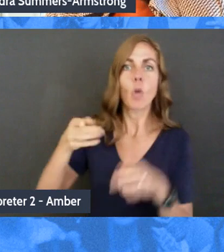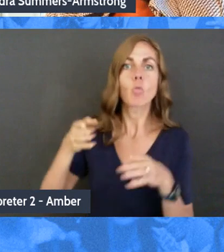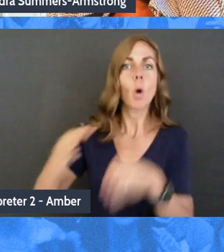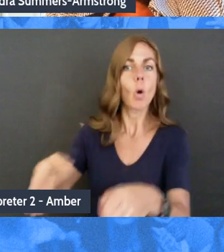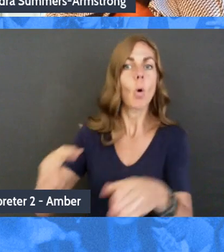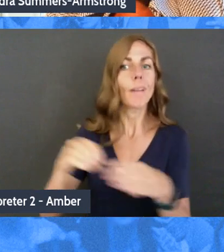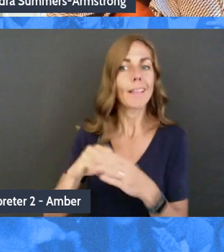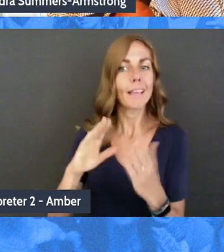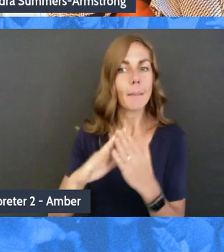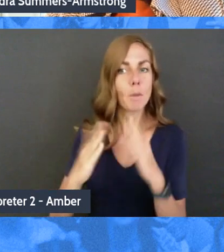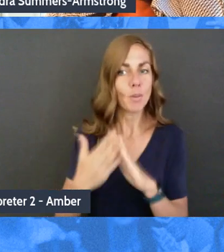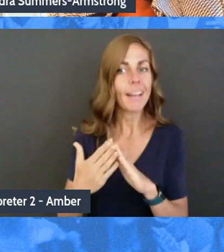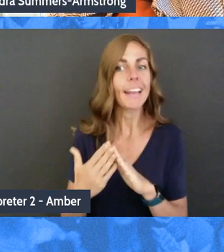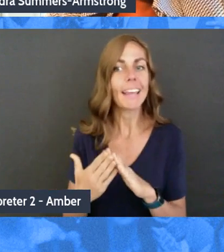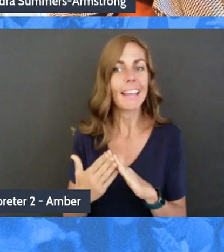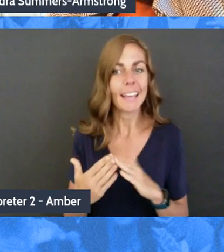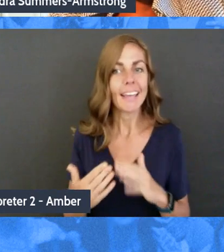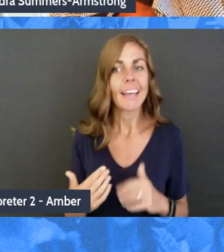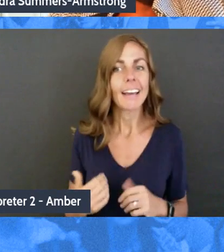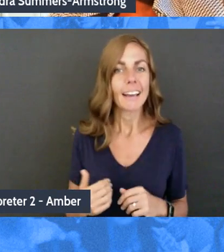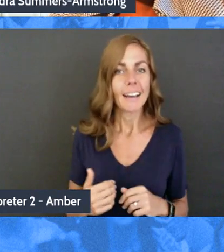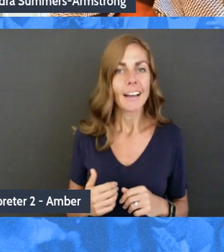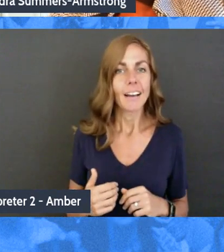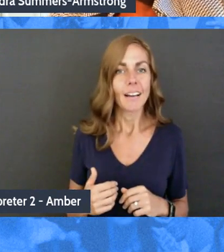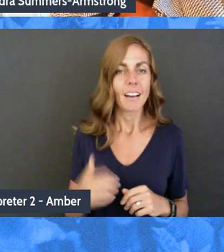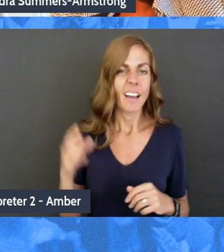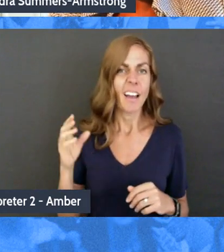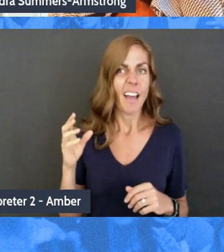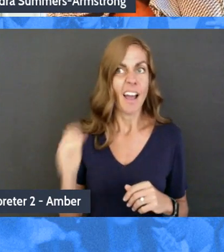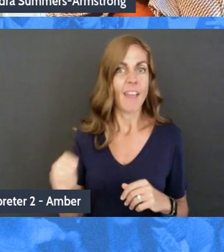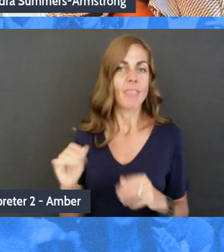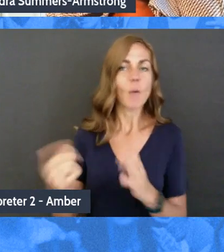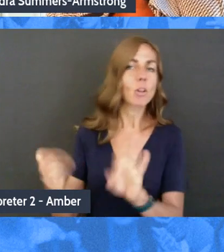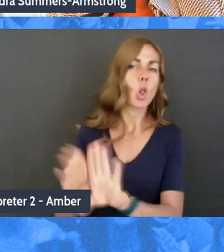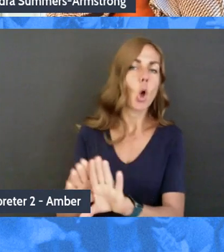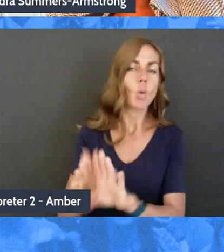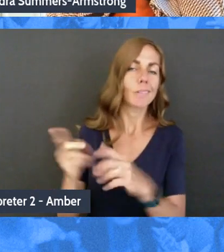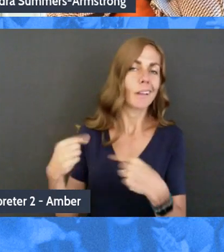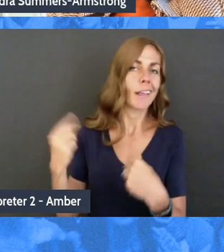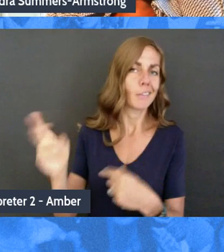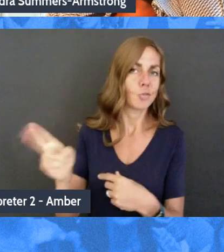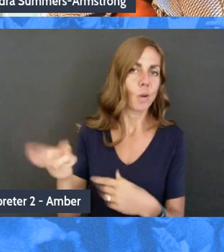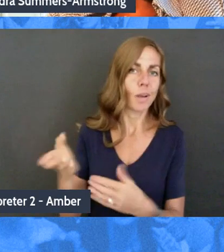that was closed in a historically underserved community. And one thing led to another,